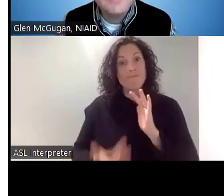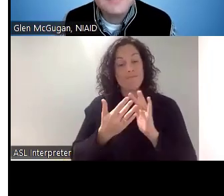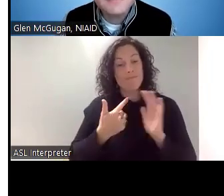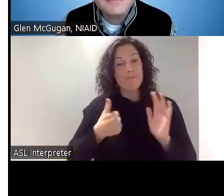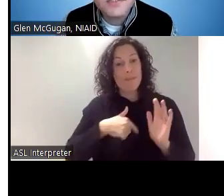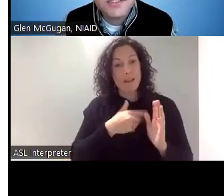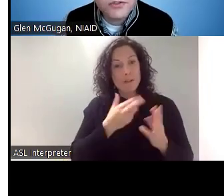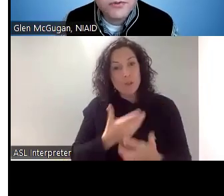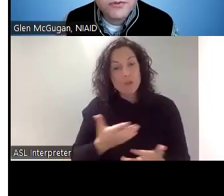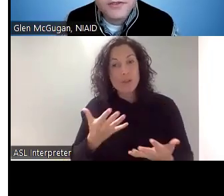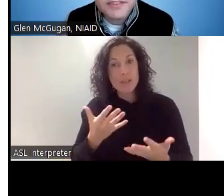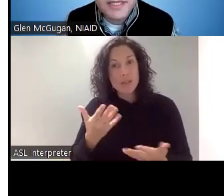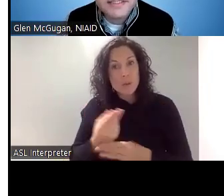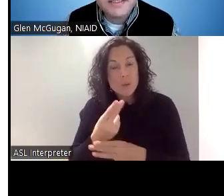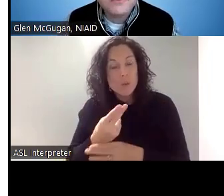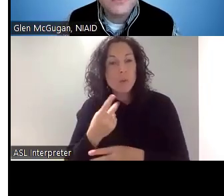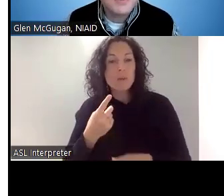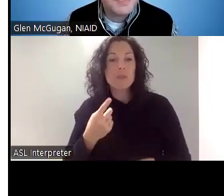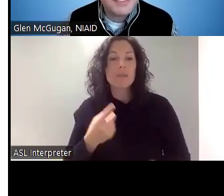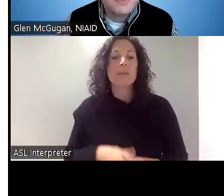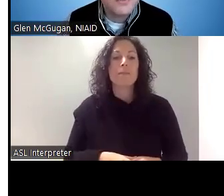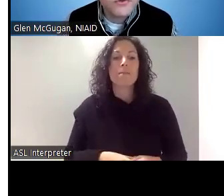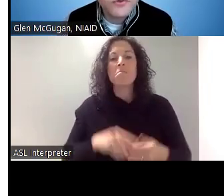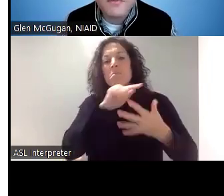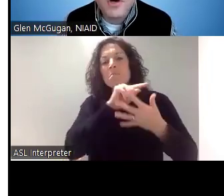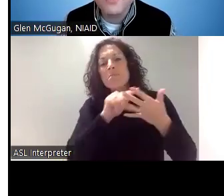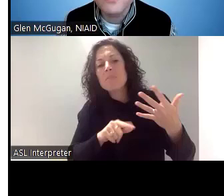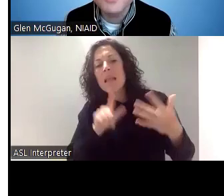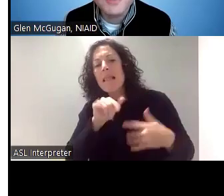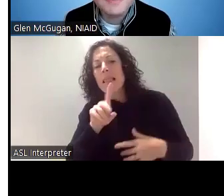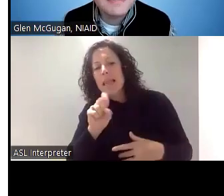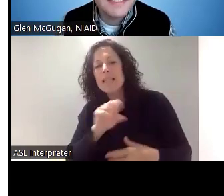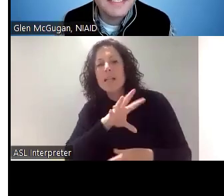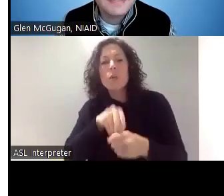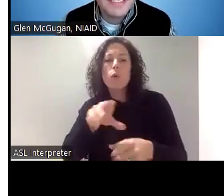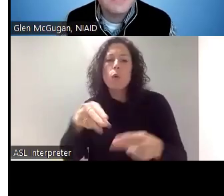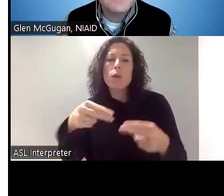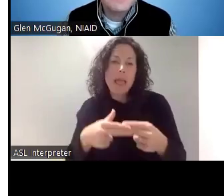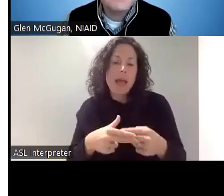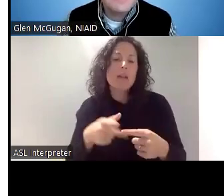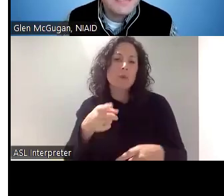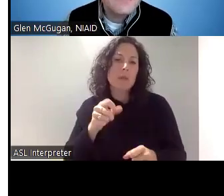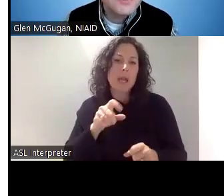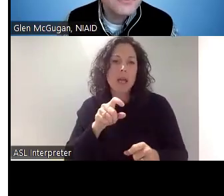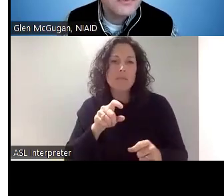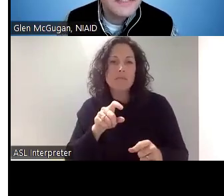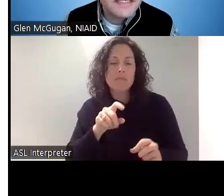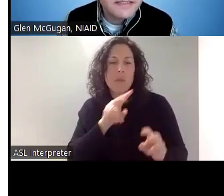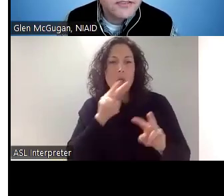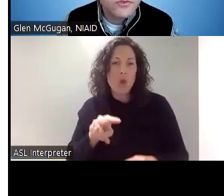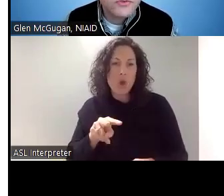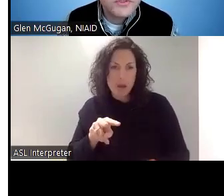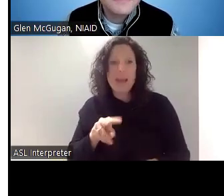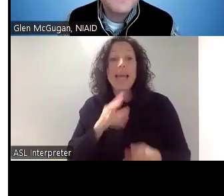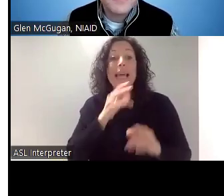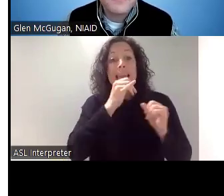These links are included in your slide set as well. I'm not going to go through them all. Just to state the individual institutes,